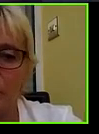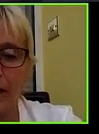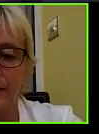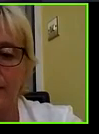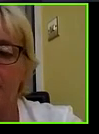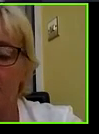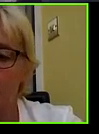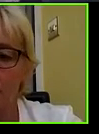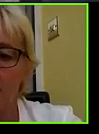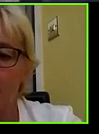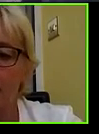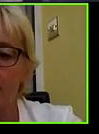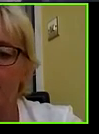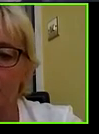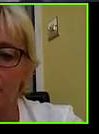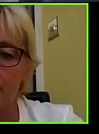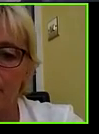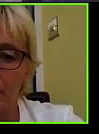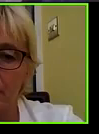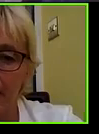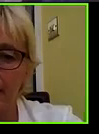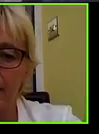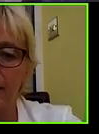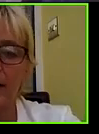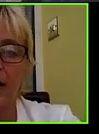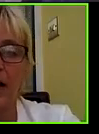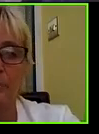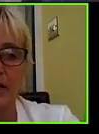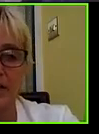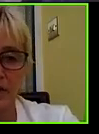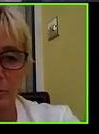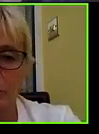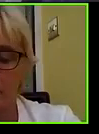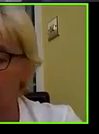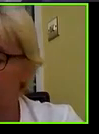plans in those areas to bring members back into the workplace